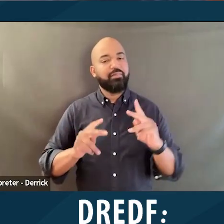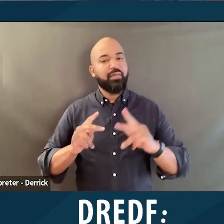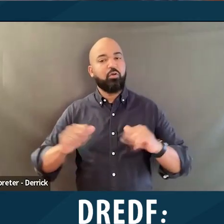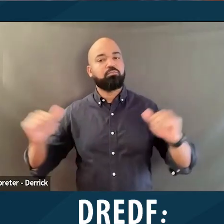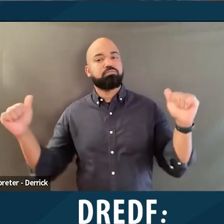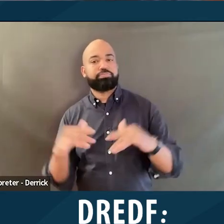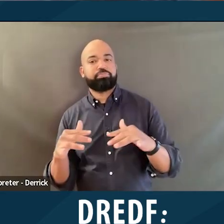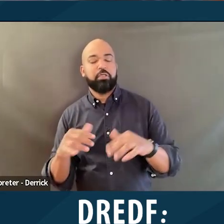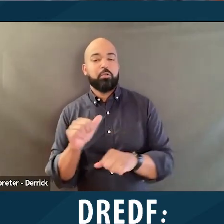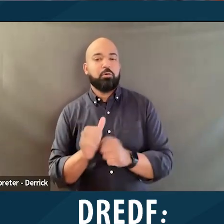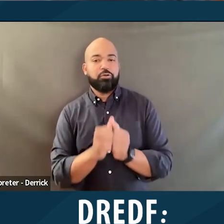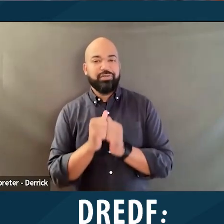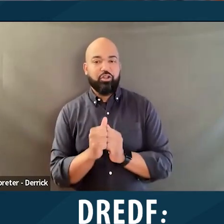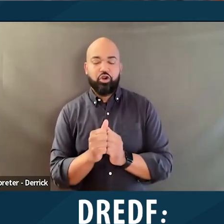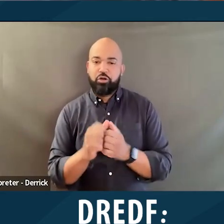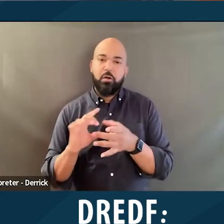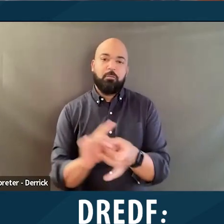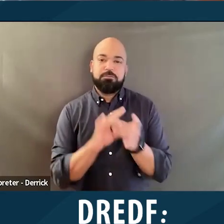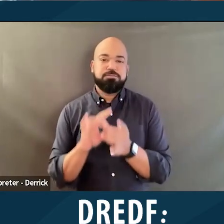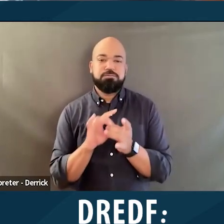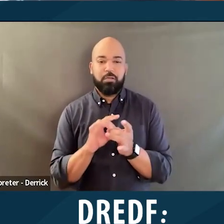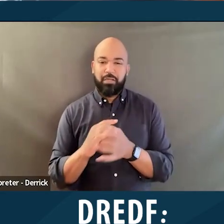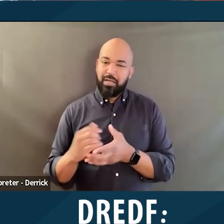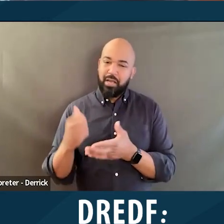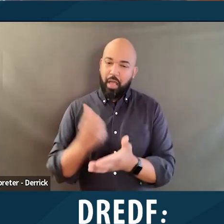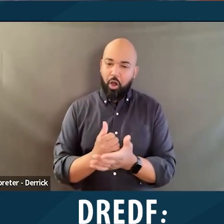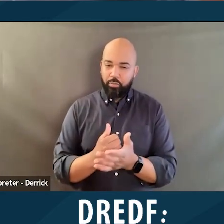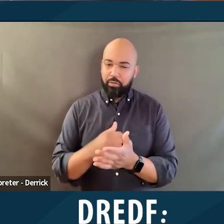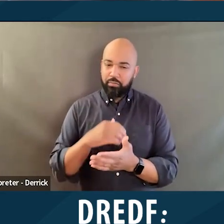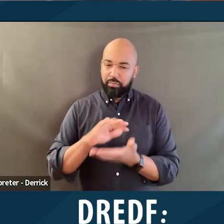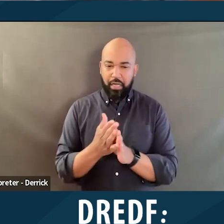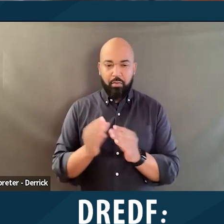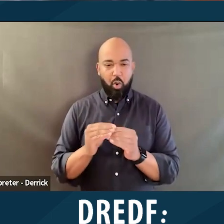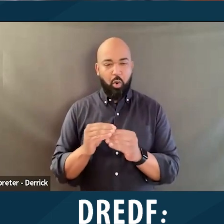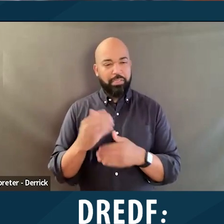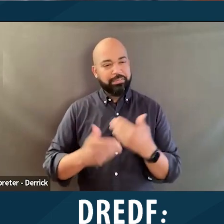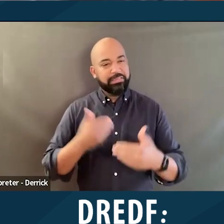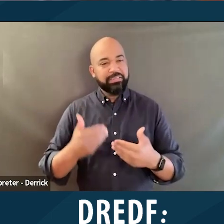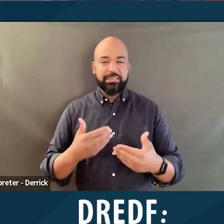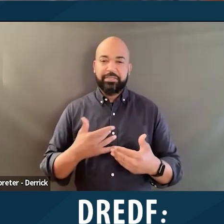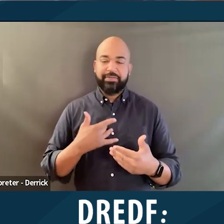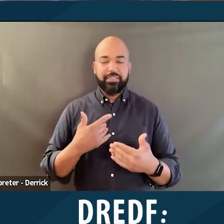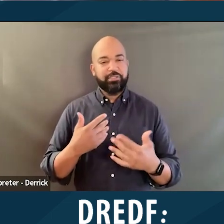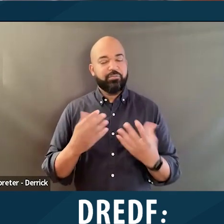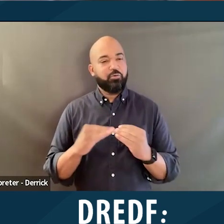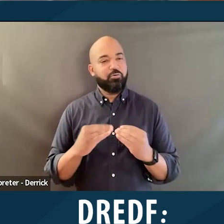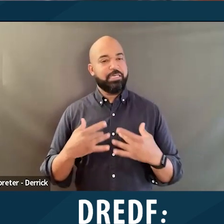of these awful pieces that we have to go through in trying to fight back against this. Next slide.